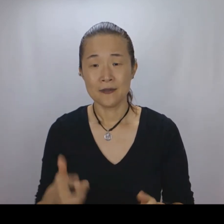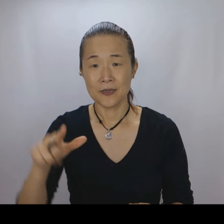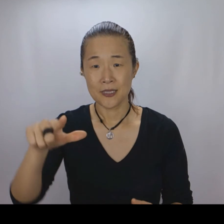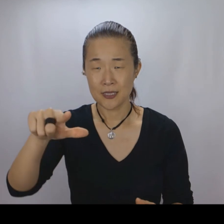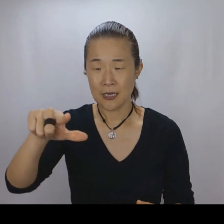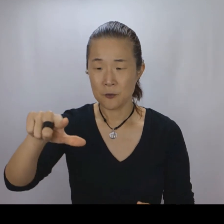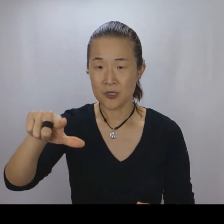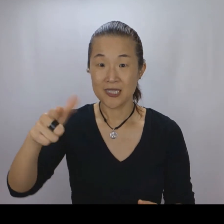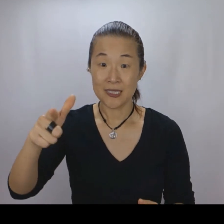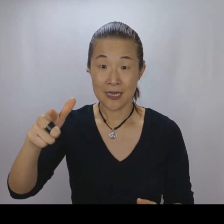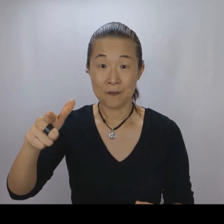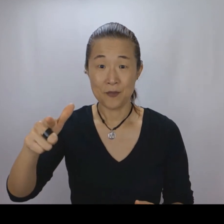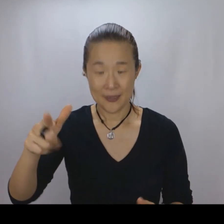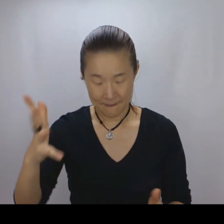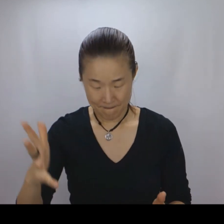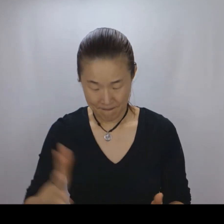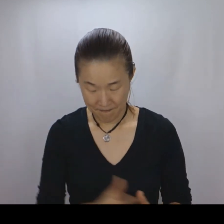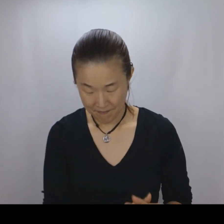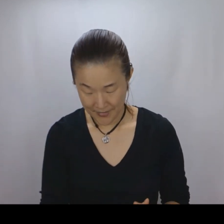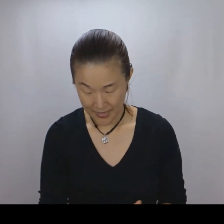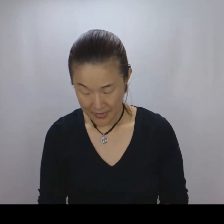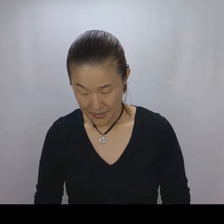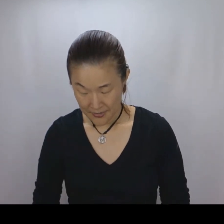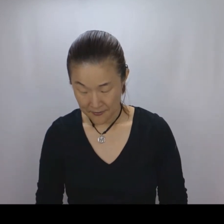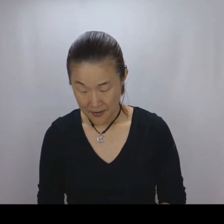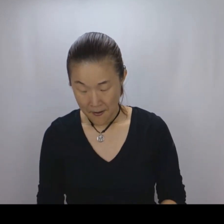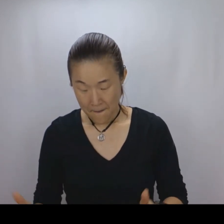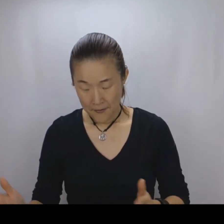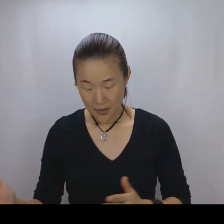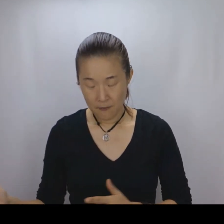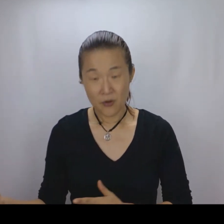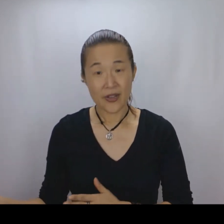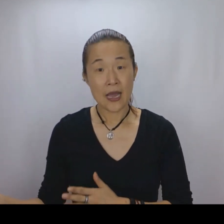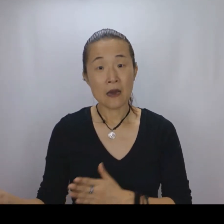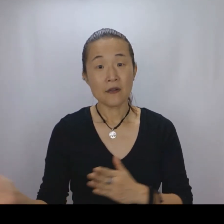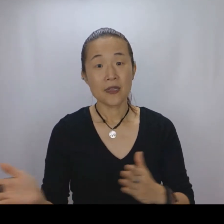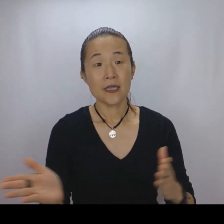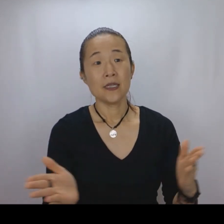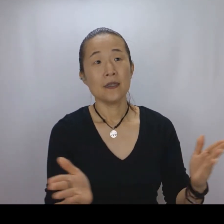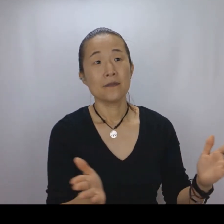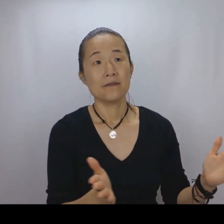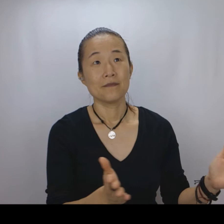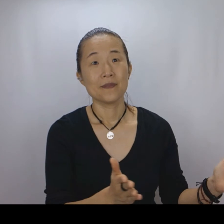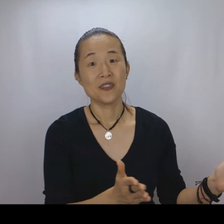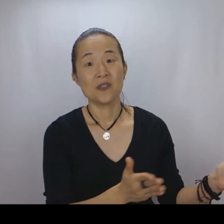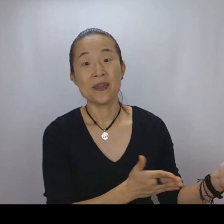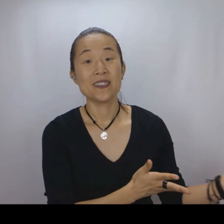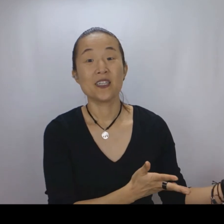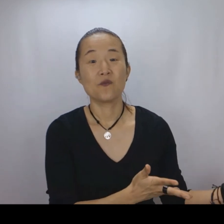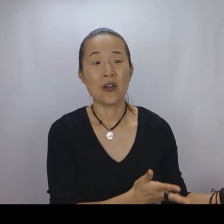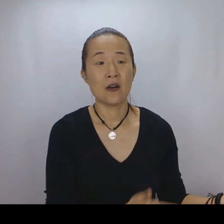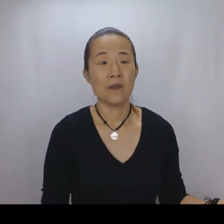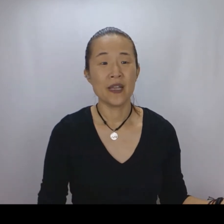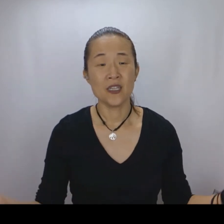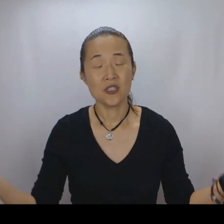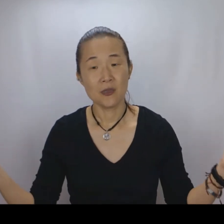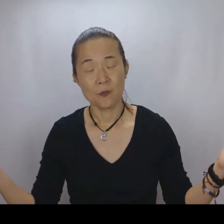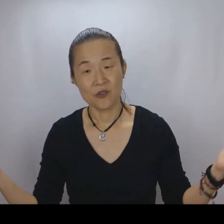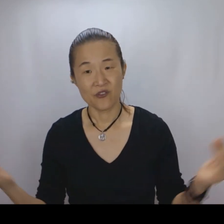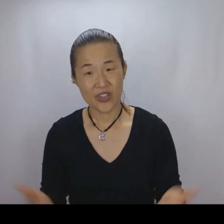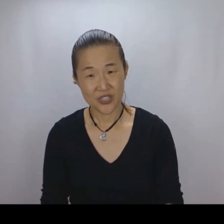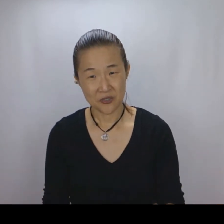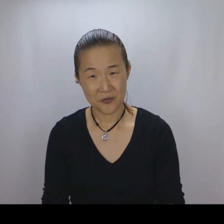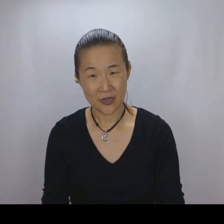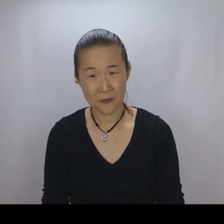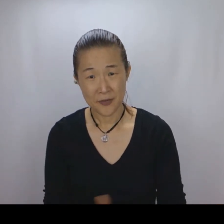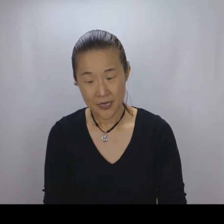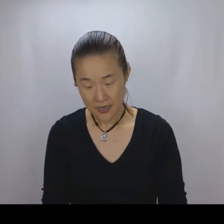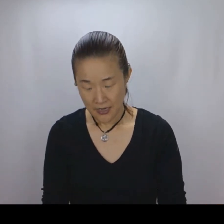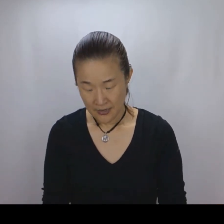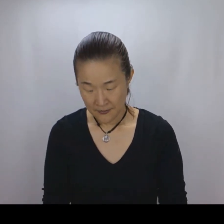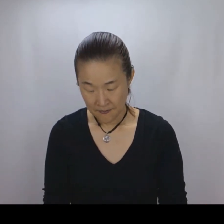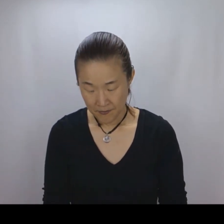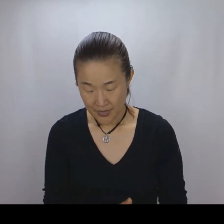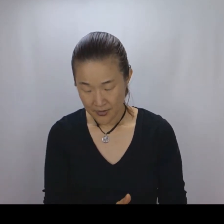So, that's the sign for step. So moving out of the domestic realm and into the professional realm.